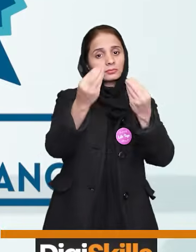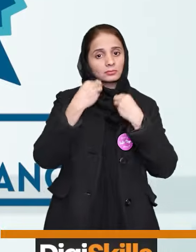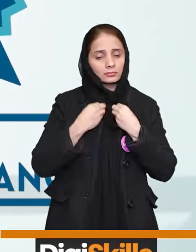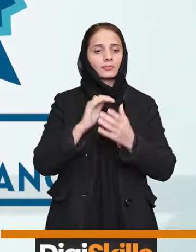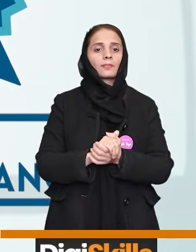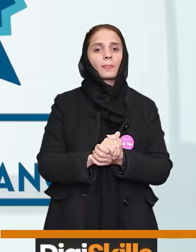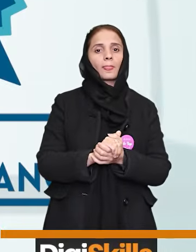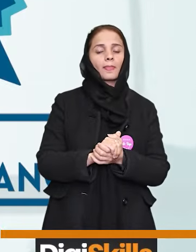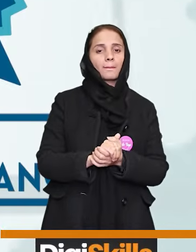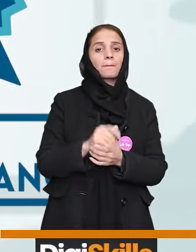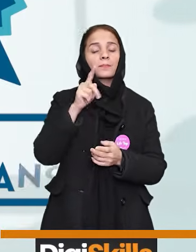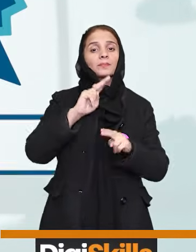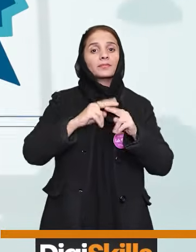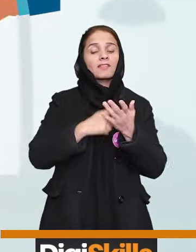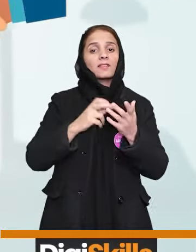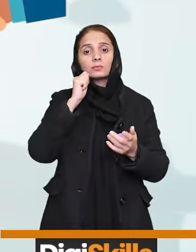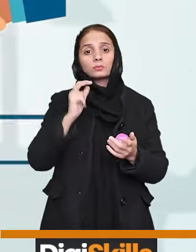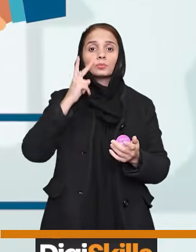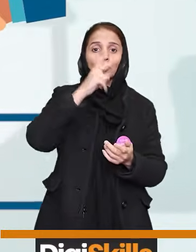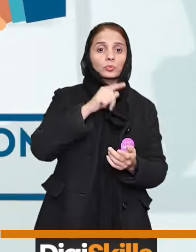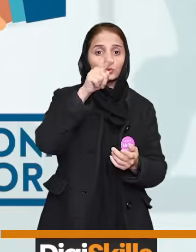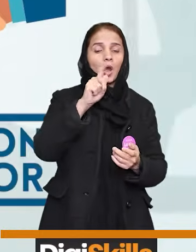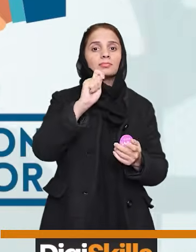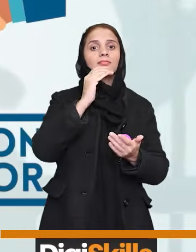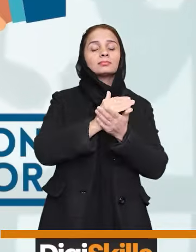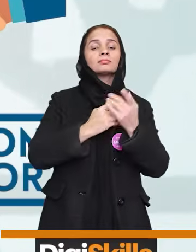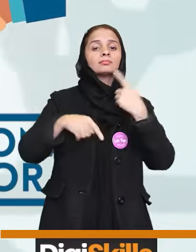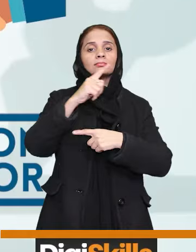They expect freelancer to behave professionally.